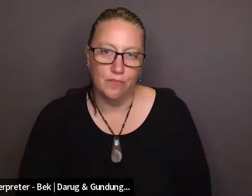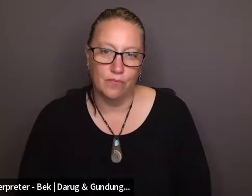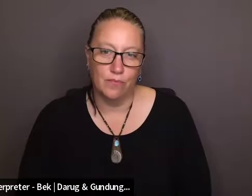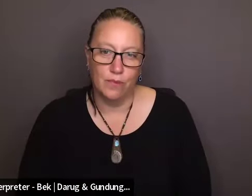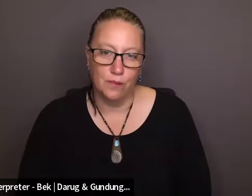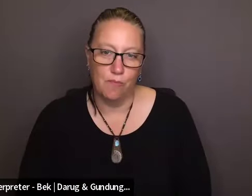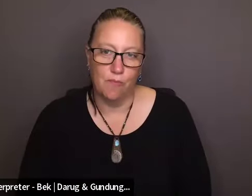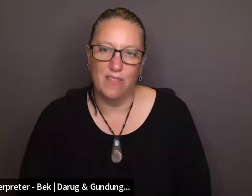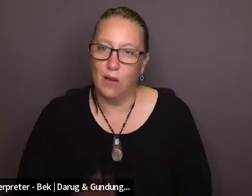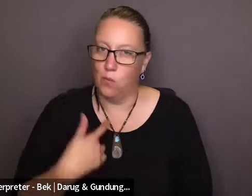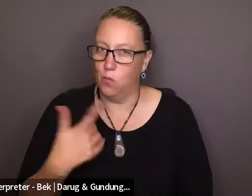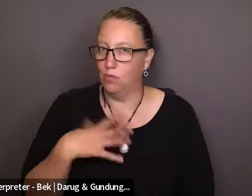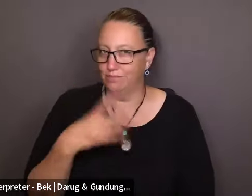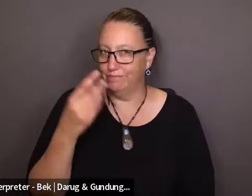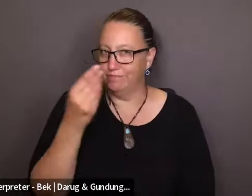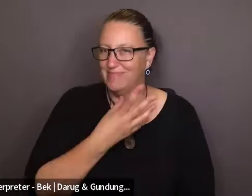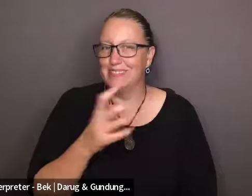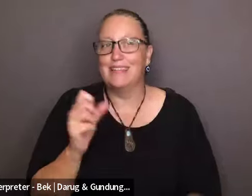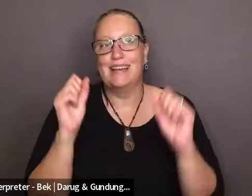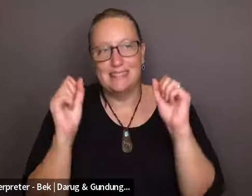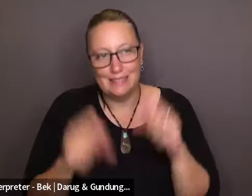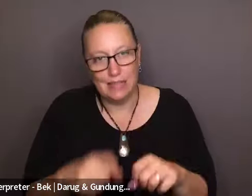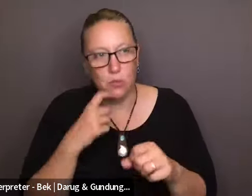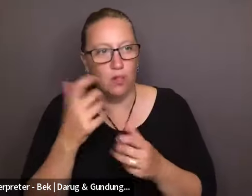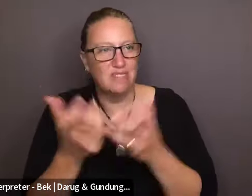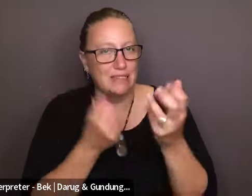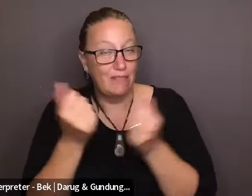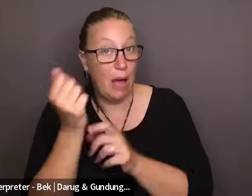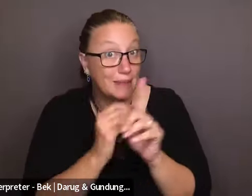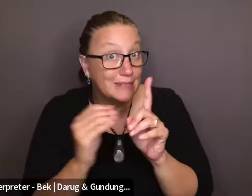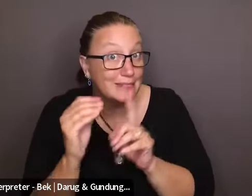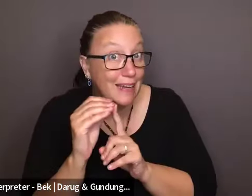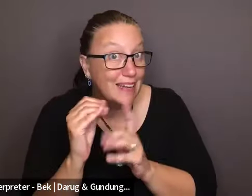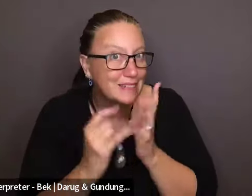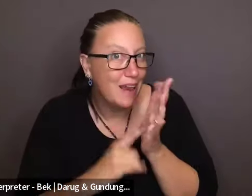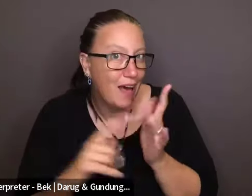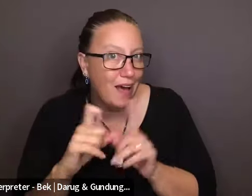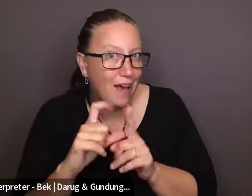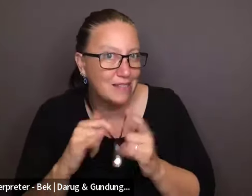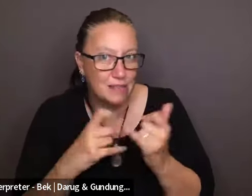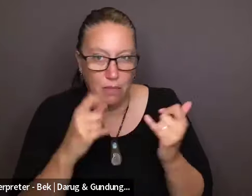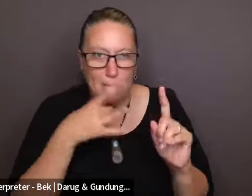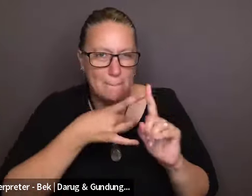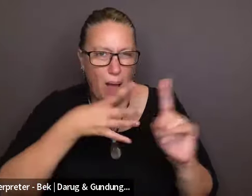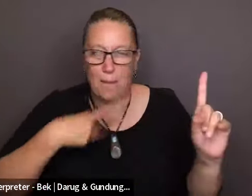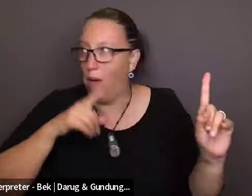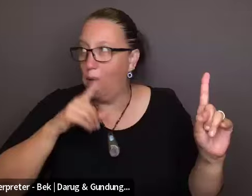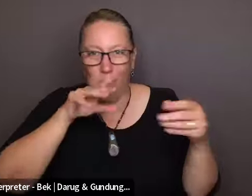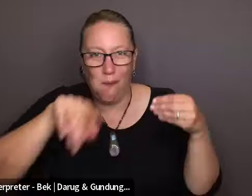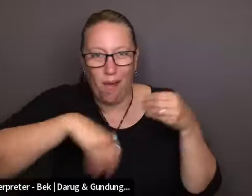joining you today from the lands of the Yugara and the Turrbal people and I just wanted to let you know that,